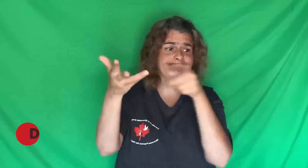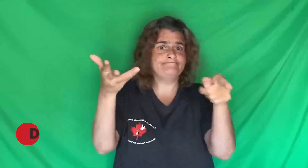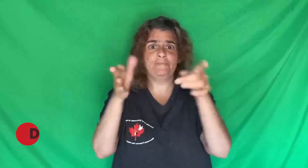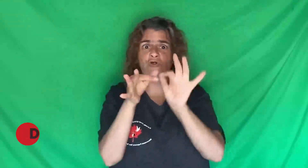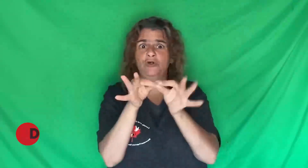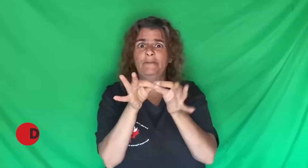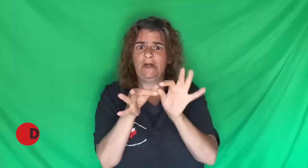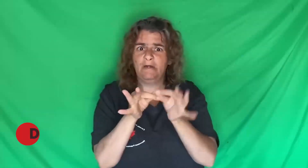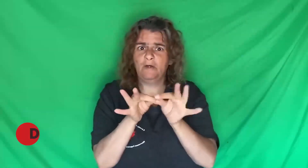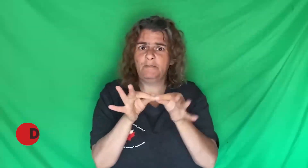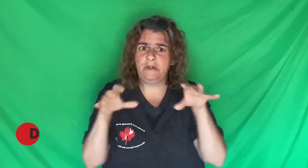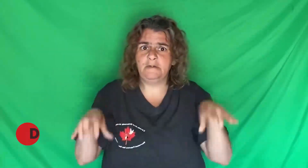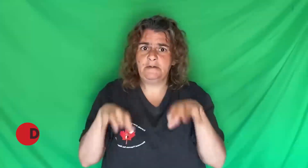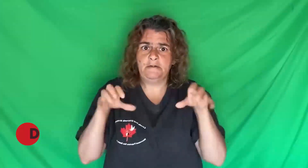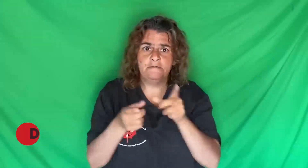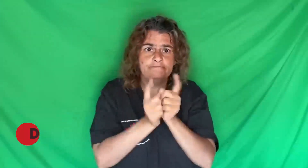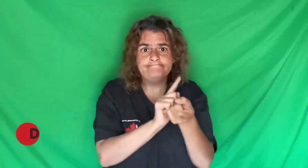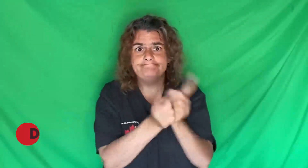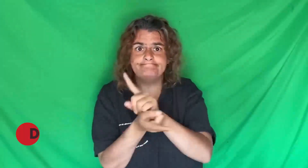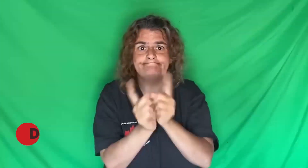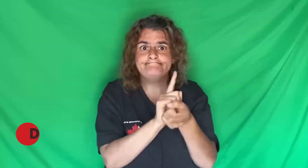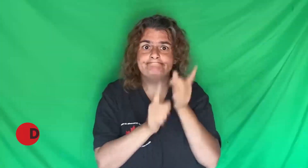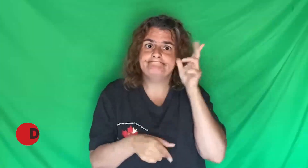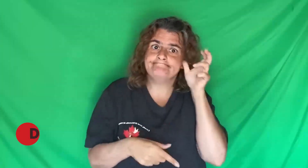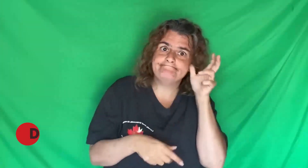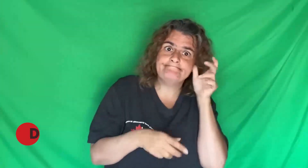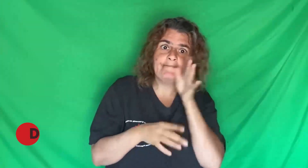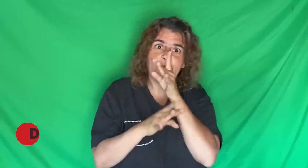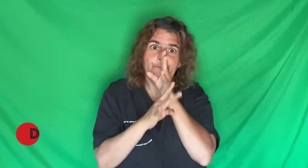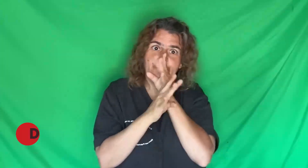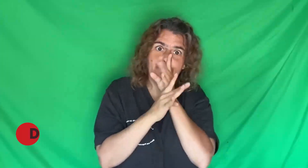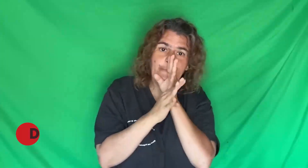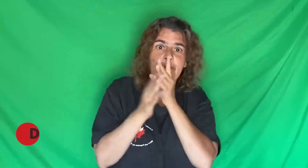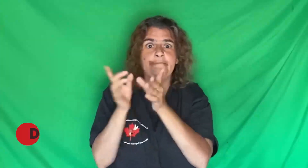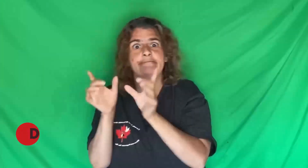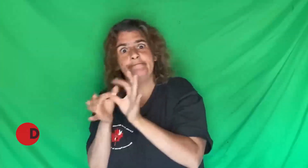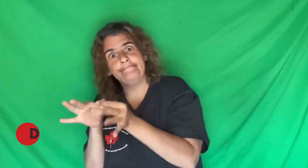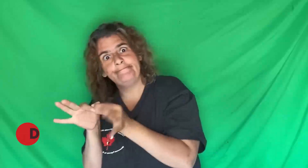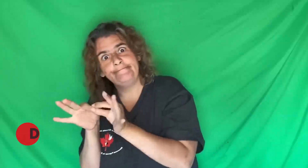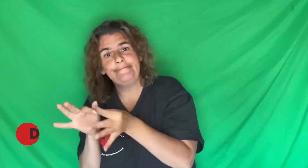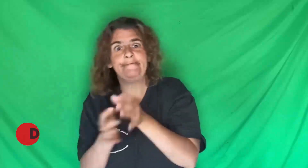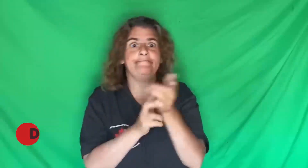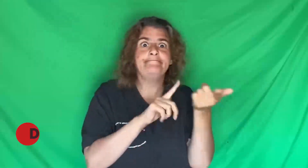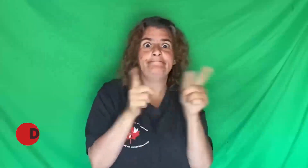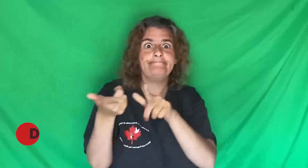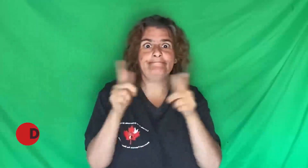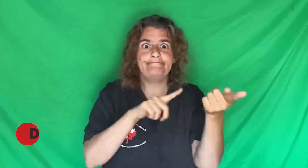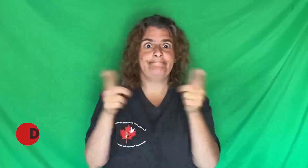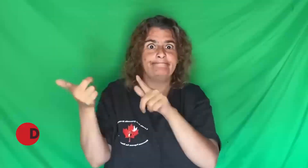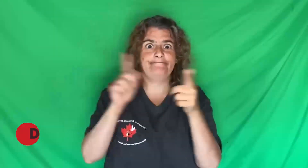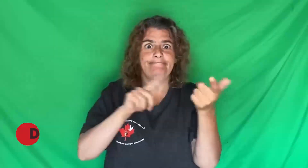The interpreter facilitates communication between a Deaf person and a hearing person